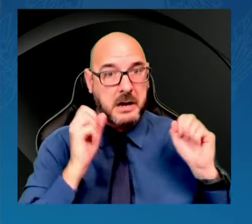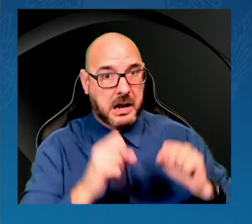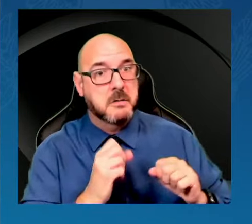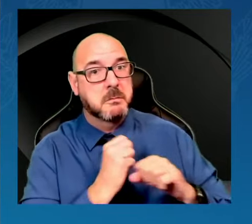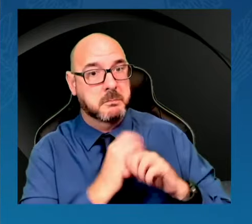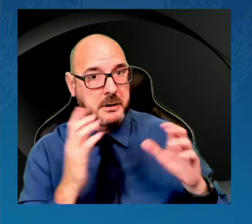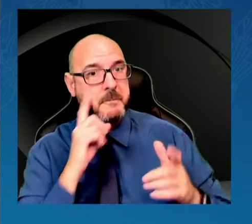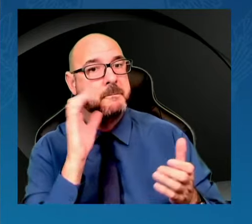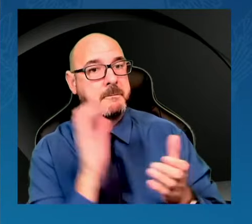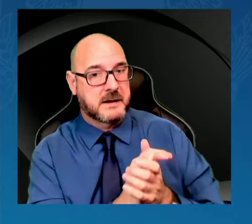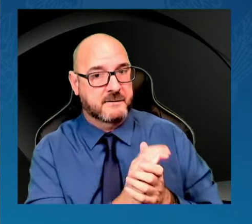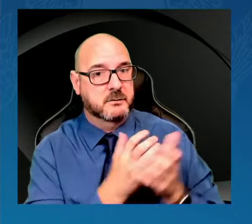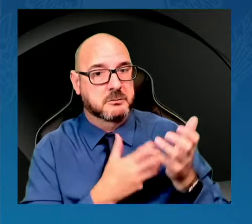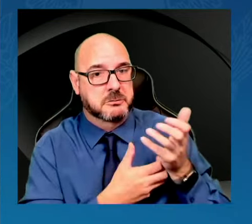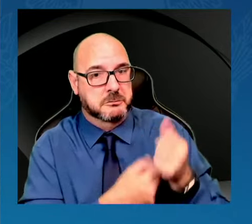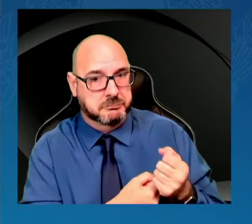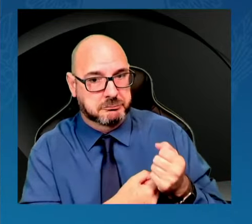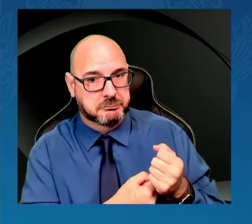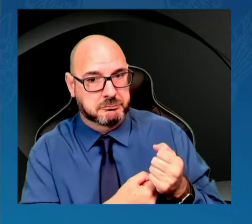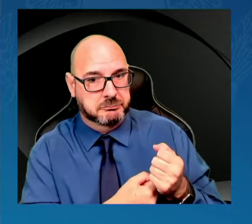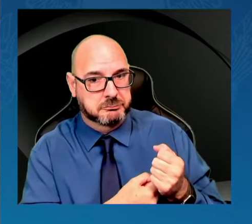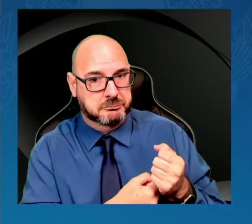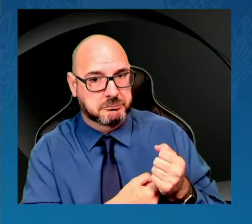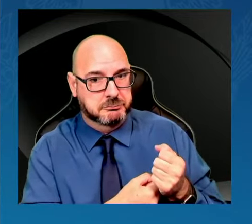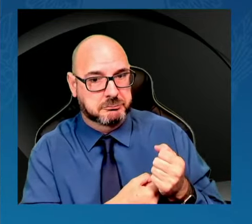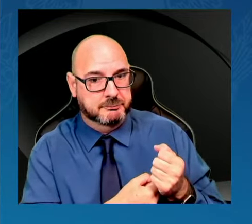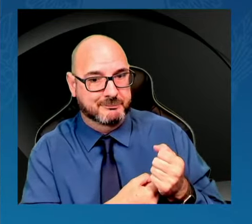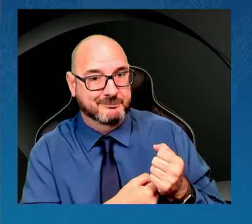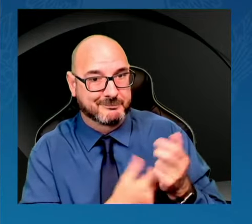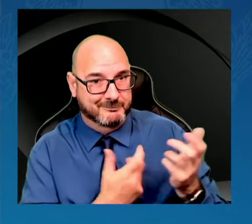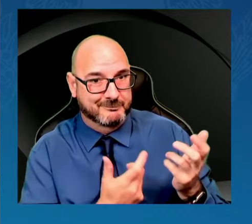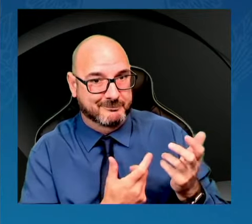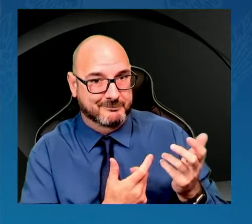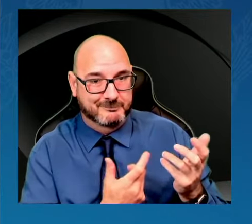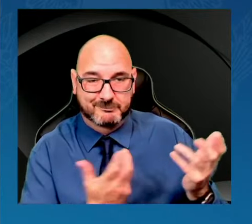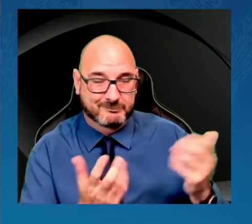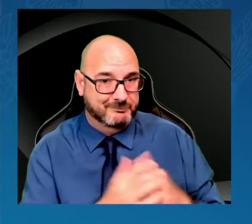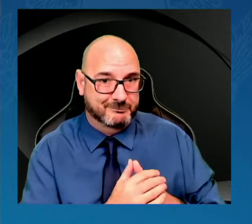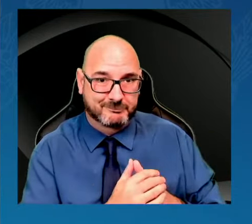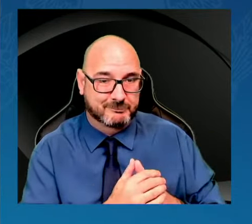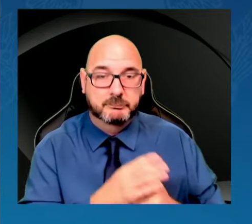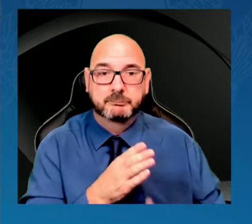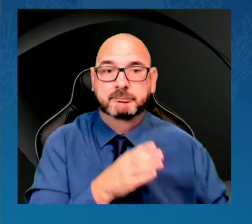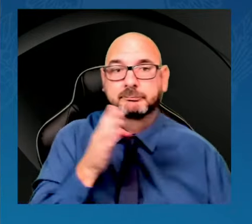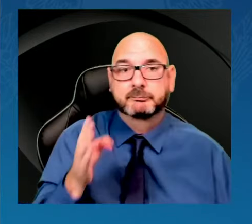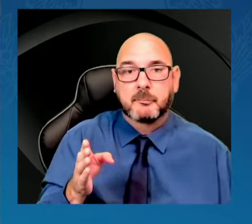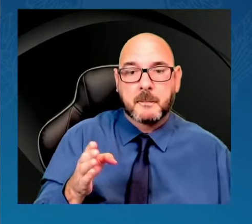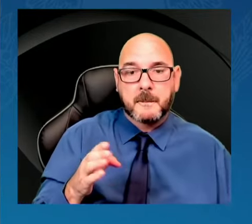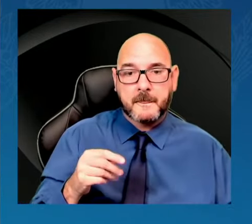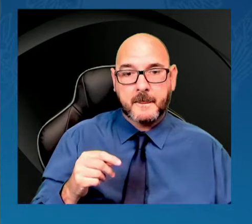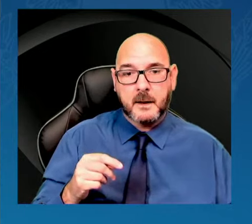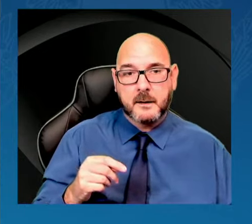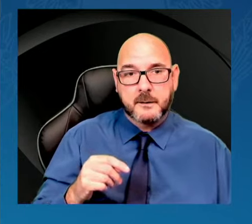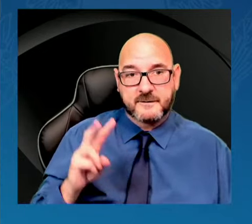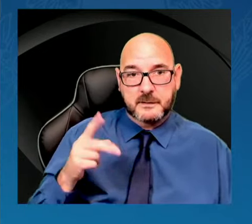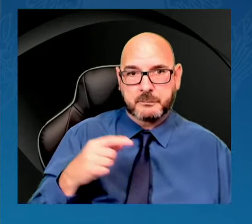that these things happen. That -- you know, they're -- I feel so strongly that one should never be burdened by --